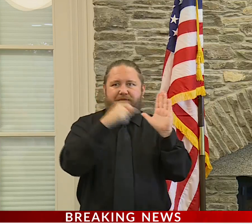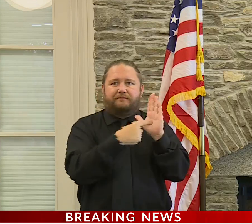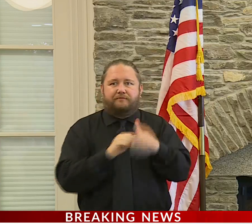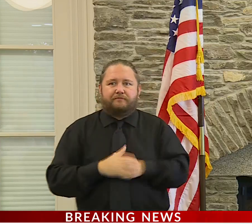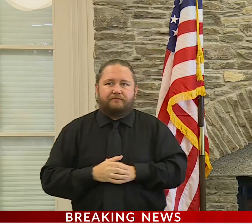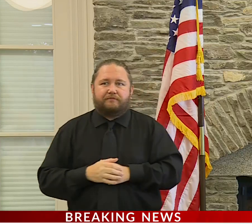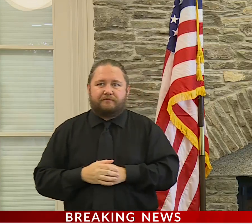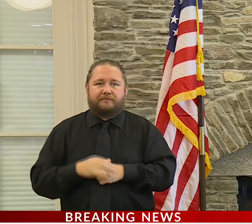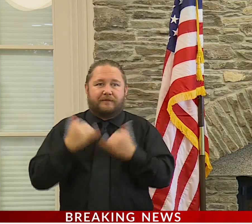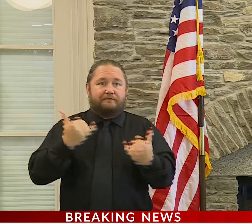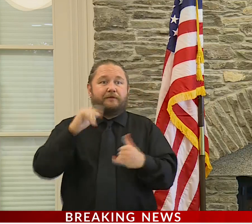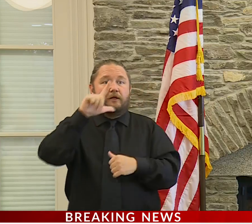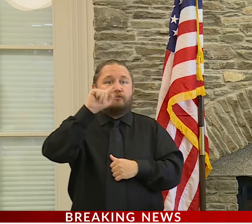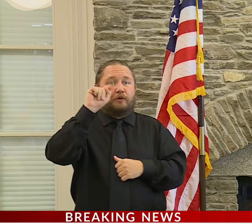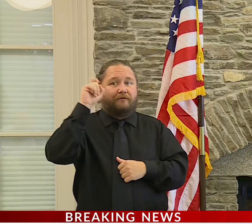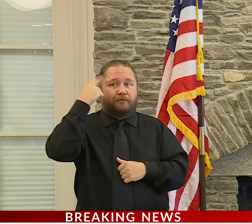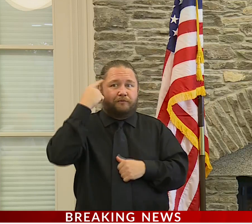FORWARD. THANK YOU VERY MUCH.